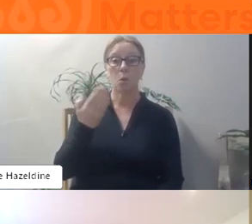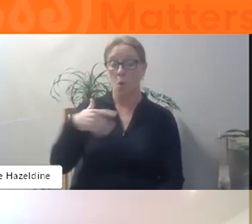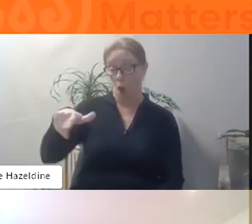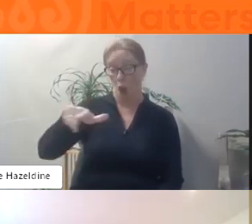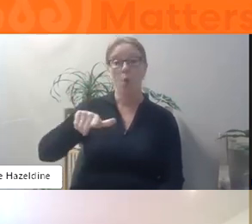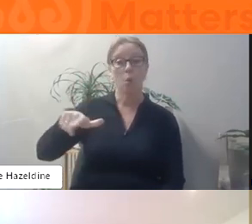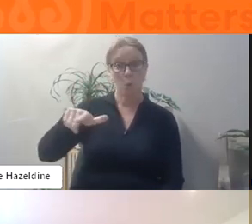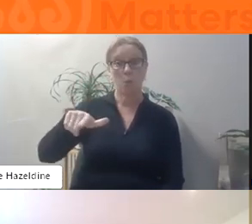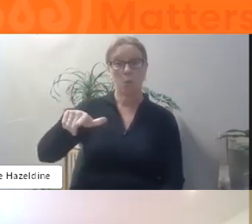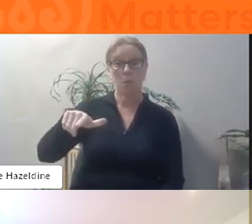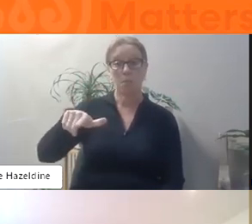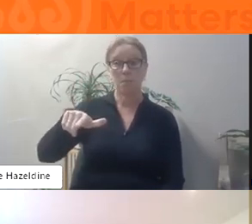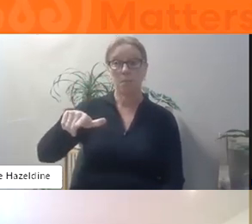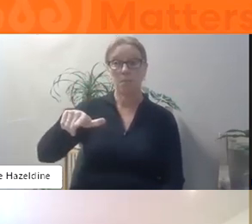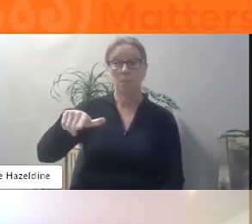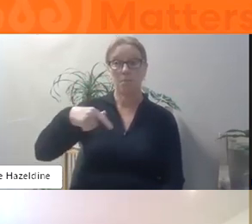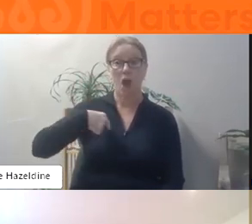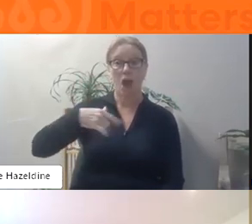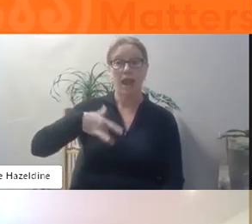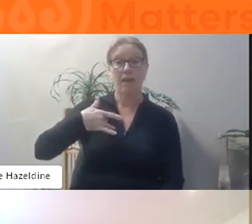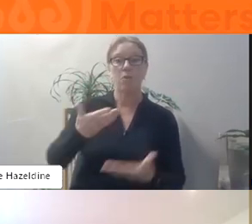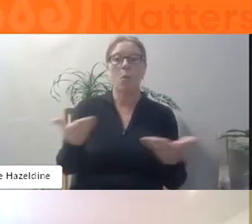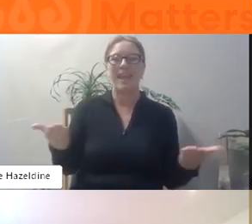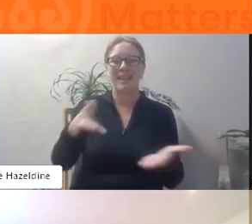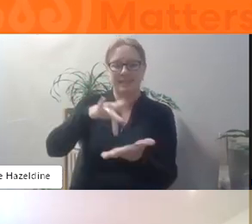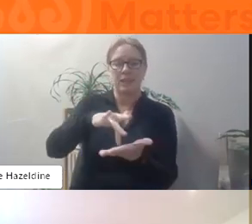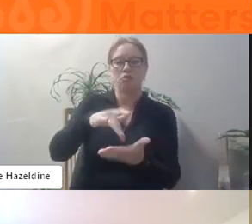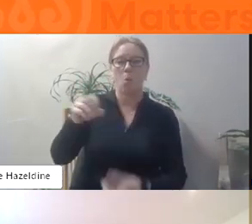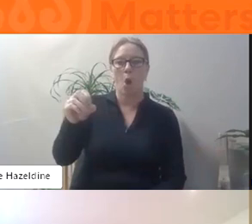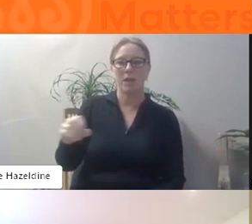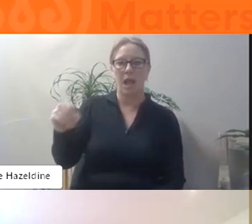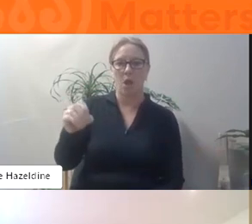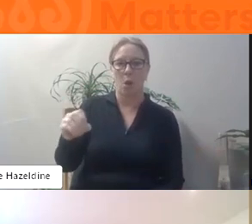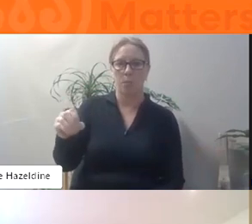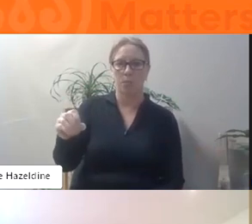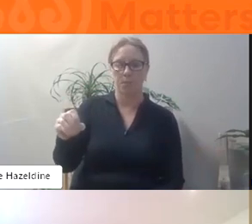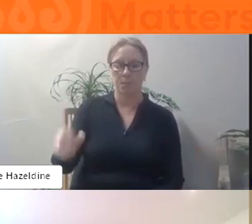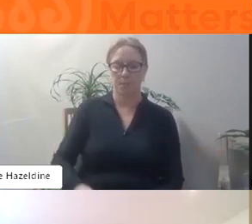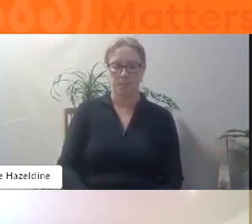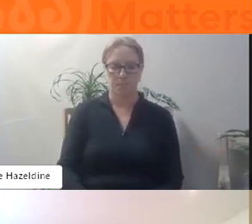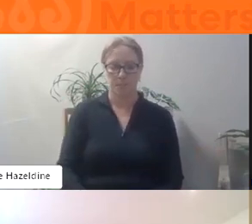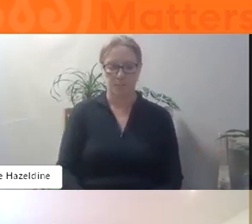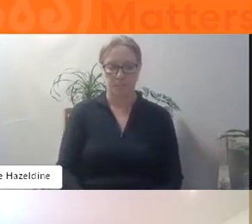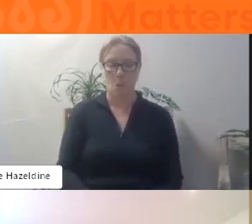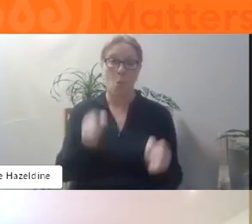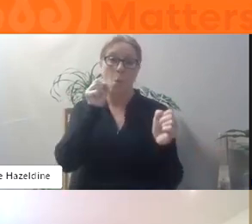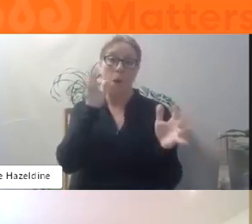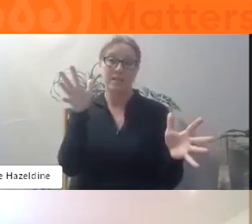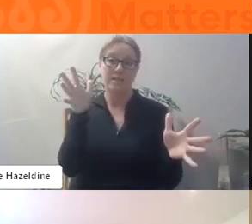So I live in Central Otago now, so a wonderful, actually a high